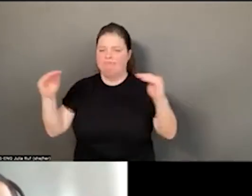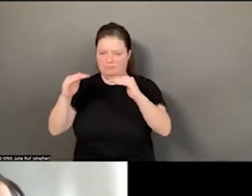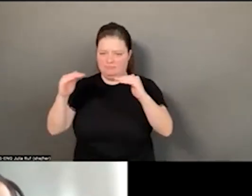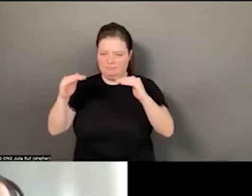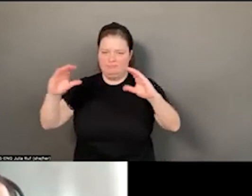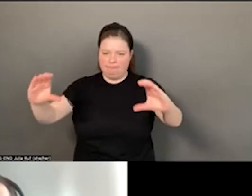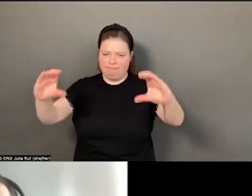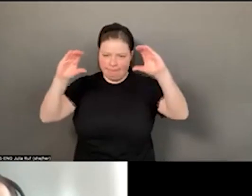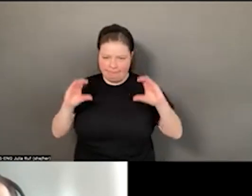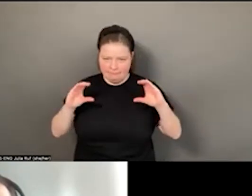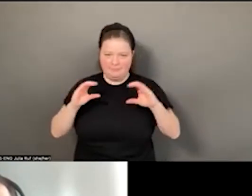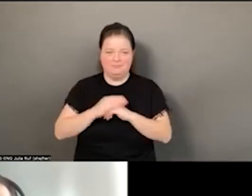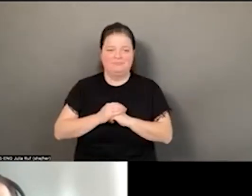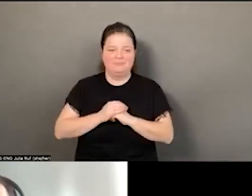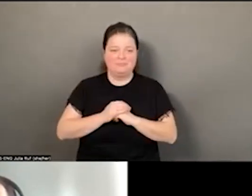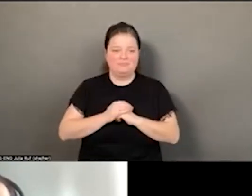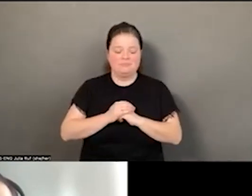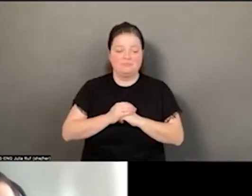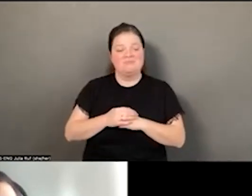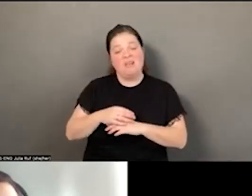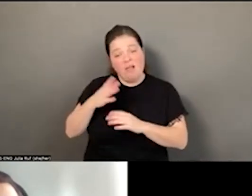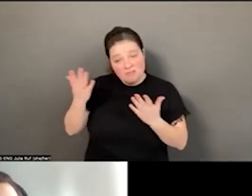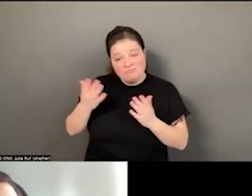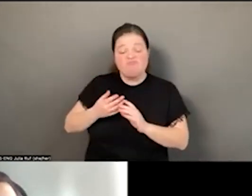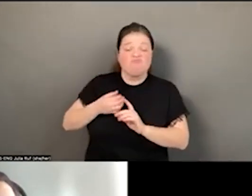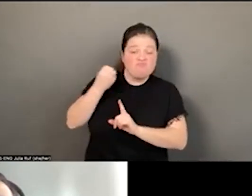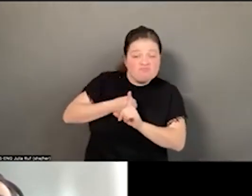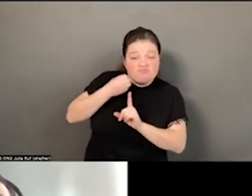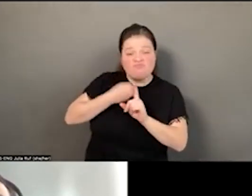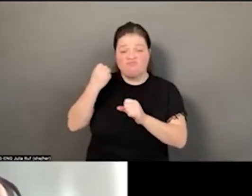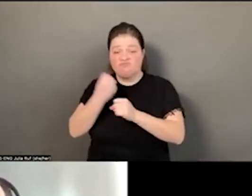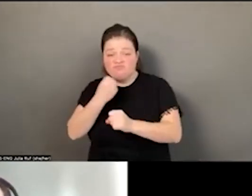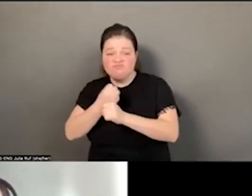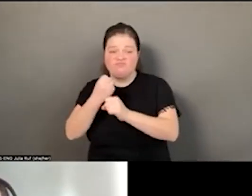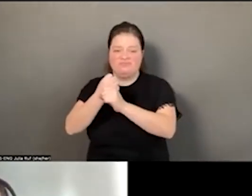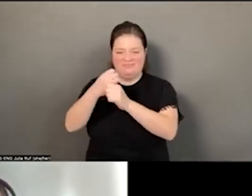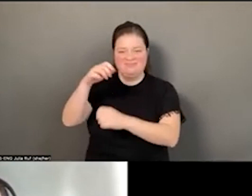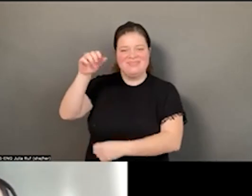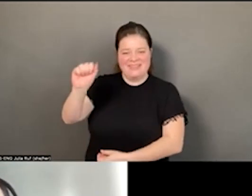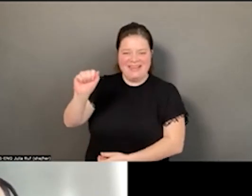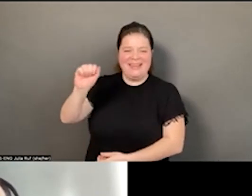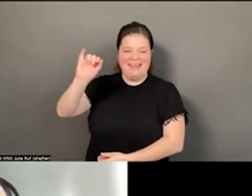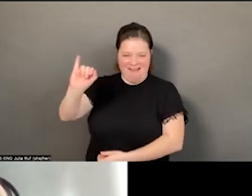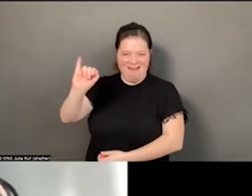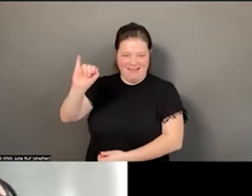On the Artificial Intelligence Act. I think we discussed it last time as well. This piece of legislation is one